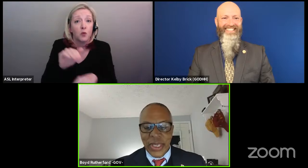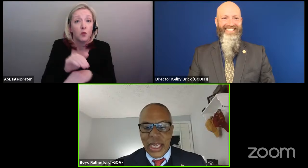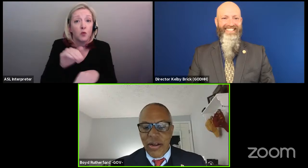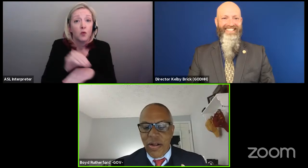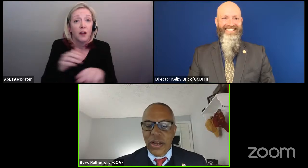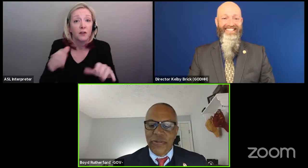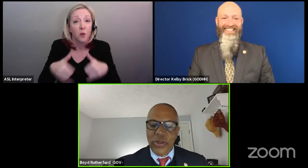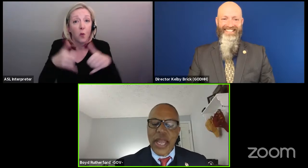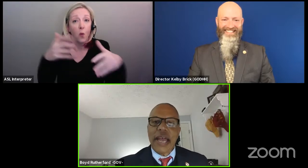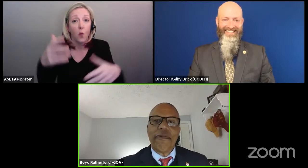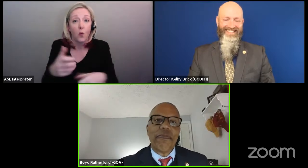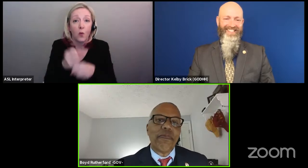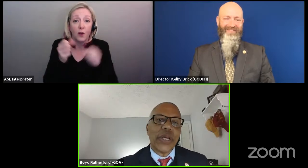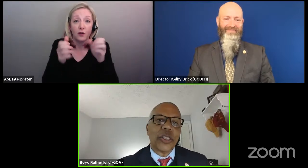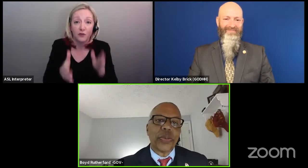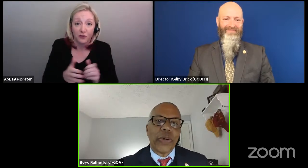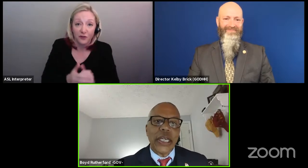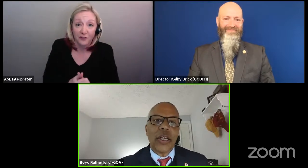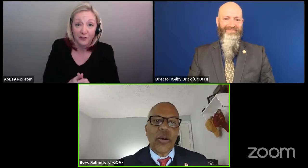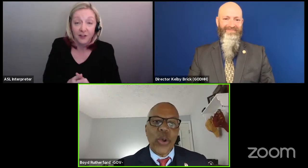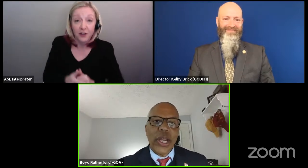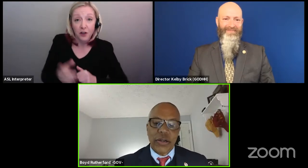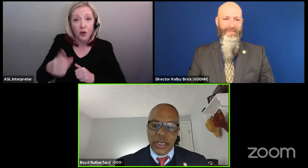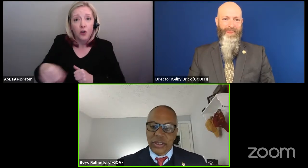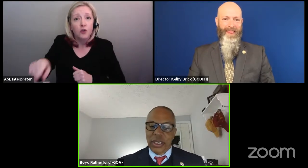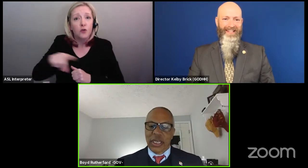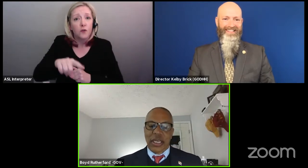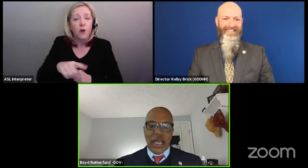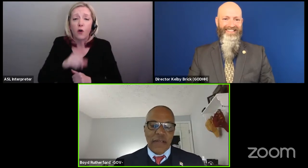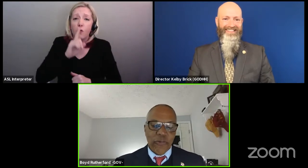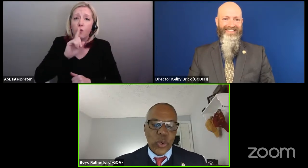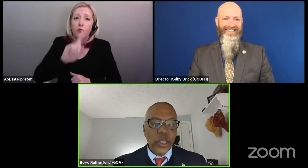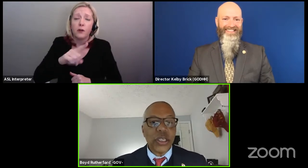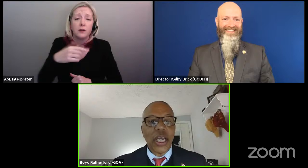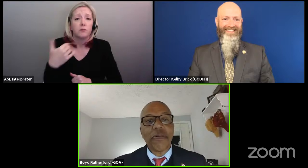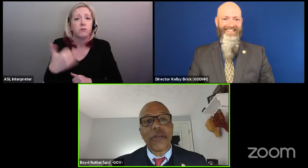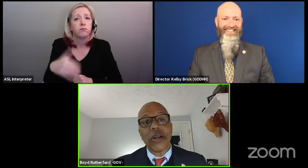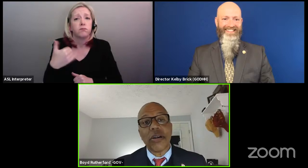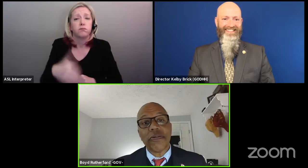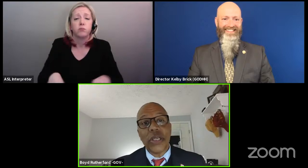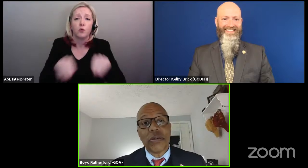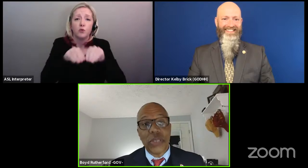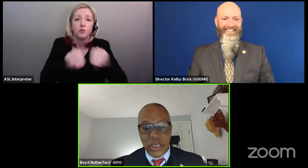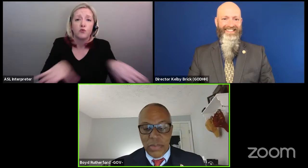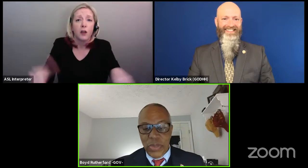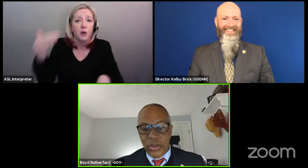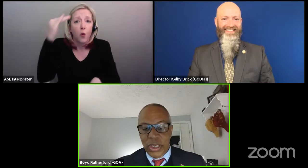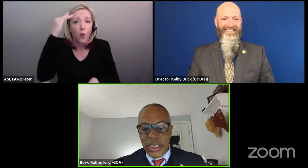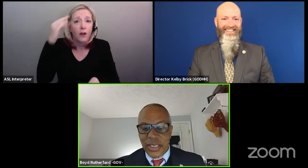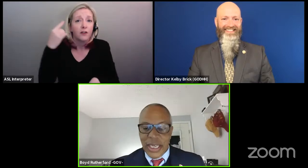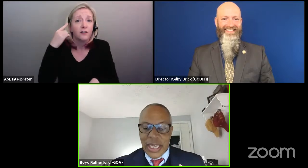And all of you have been spreading awareness for the deaf and hard of hearing community